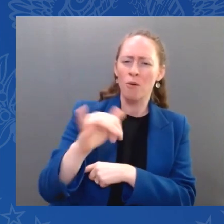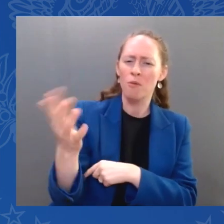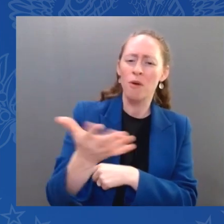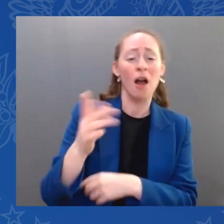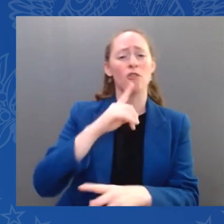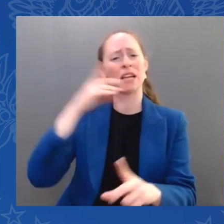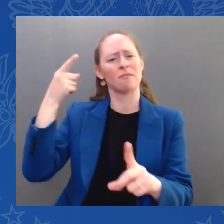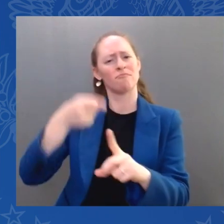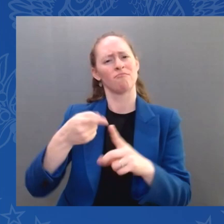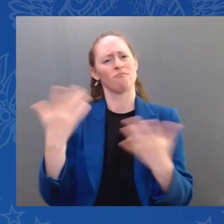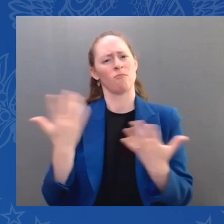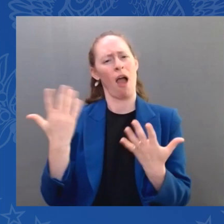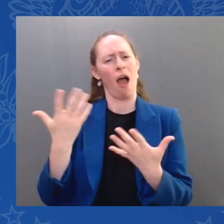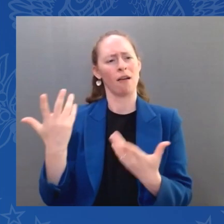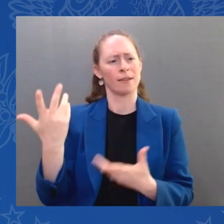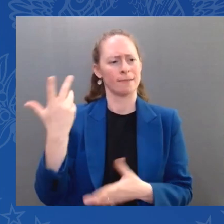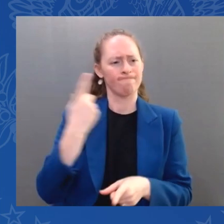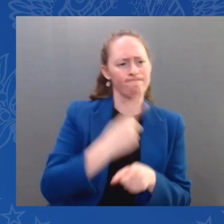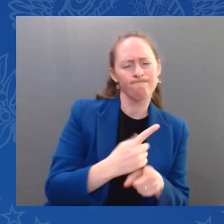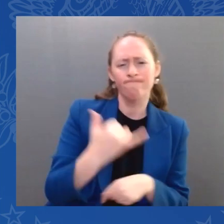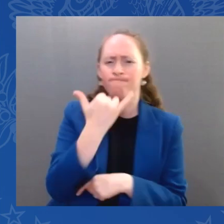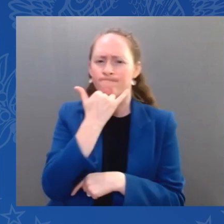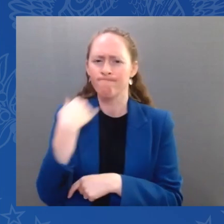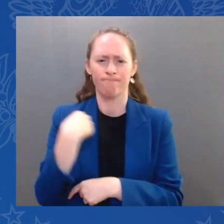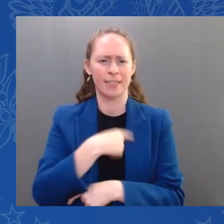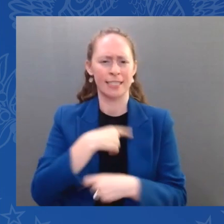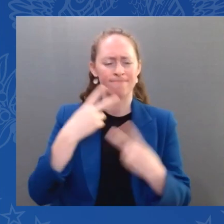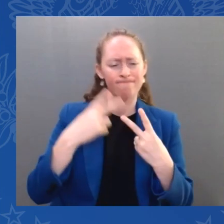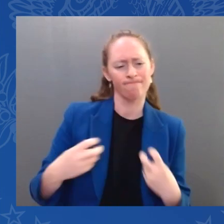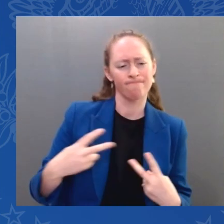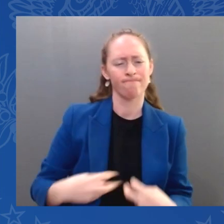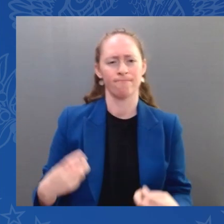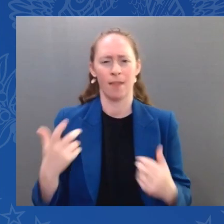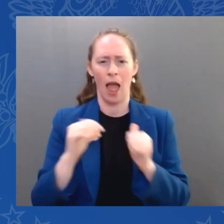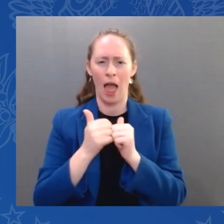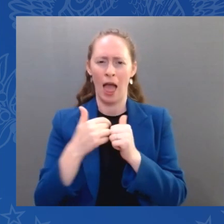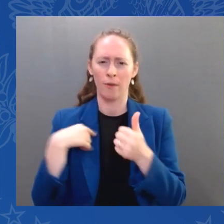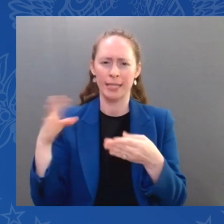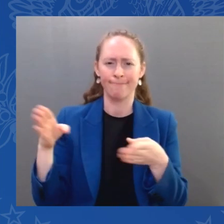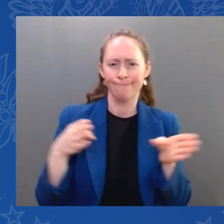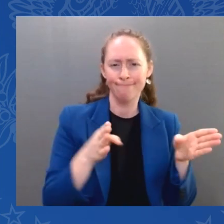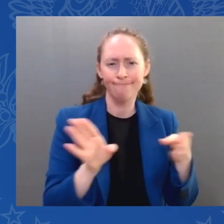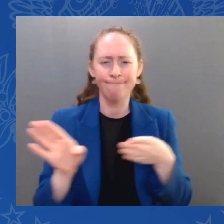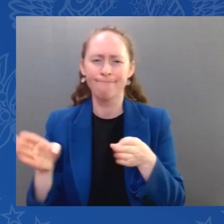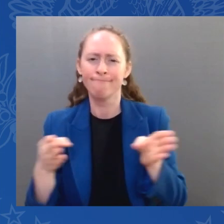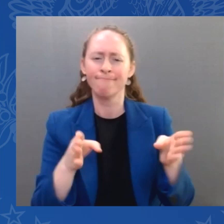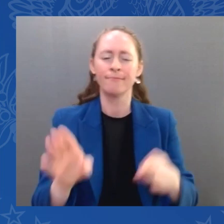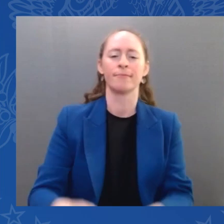Will we take wise steps to fulfill the responsibility to protect the innocent and while keeping faith